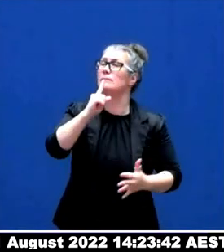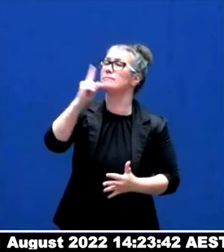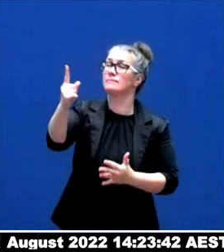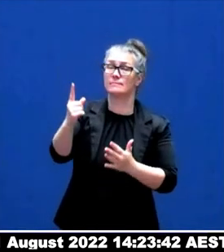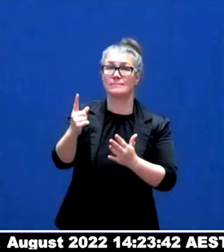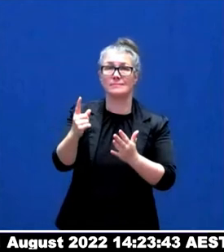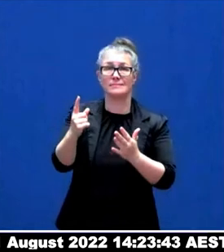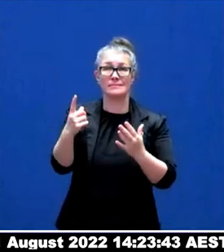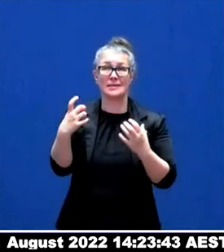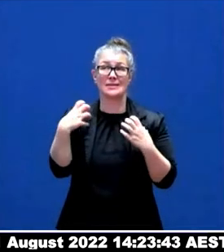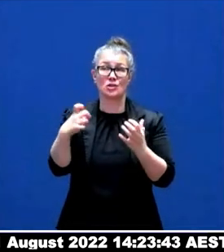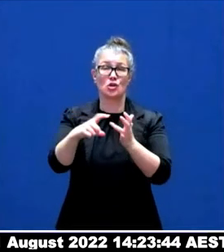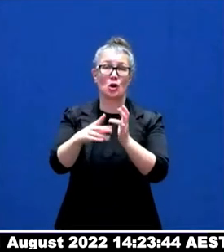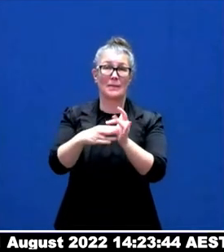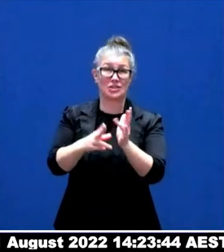We'll have some questions for them about what they do.